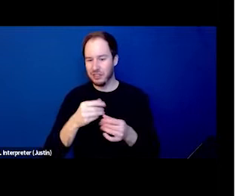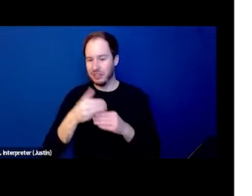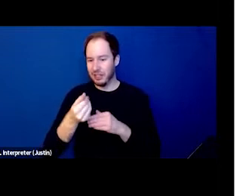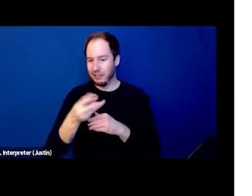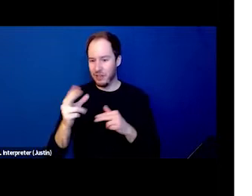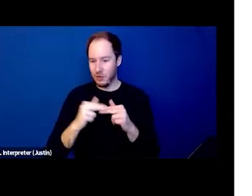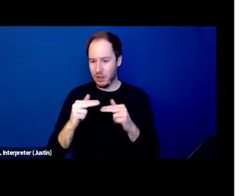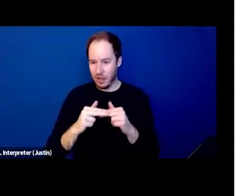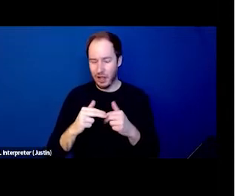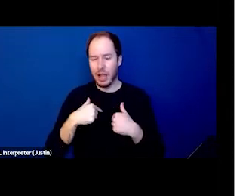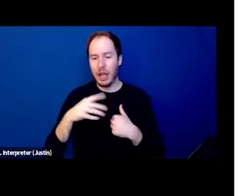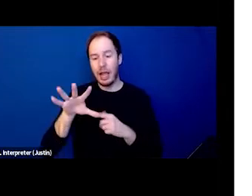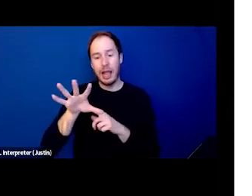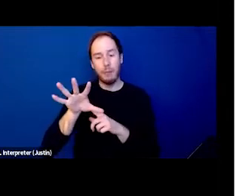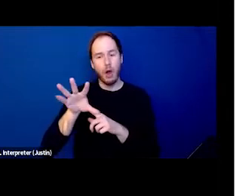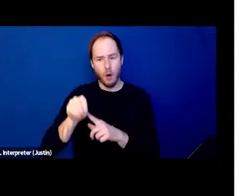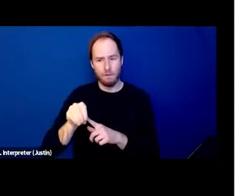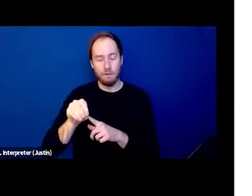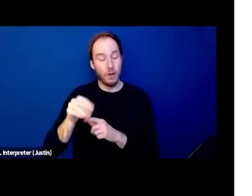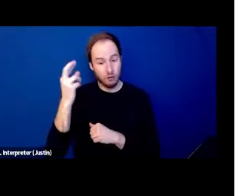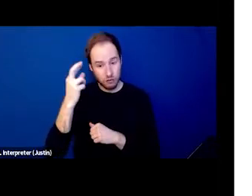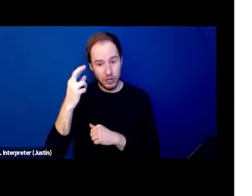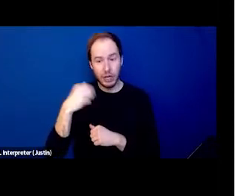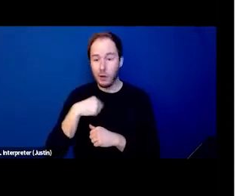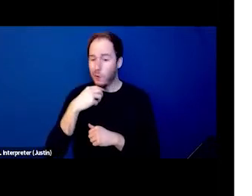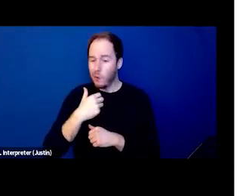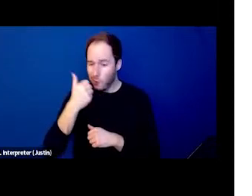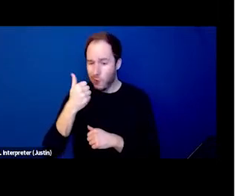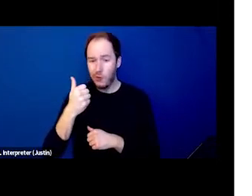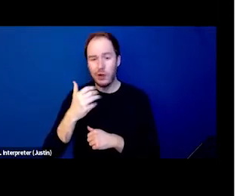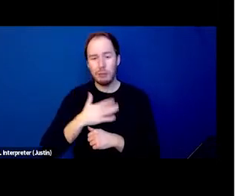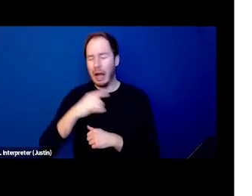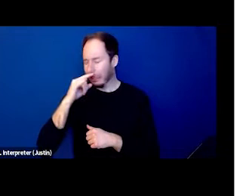I'm gonna keep my camera off because the older I get, the more my allergies affect me.